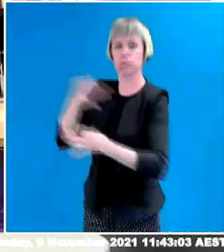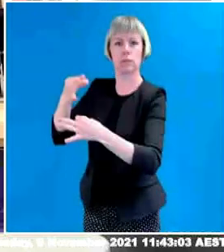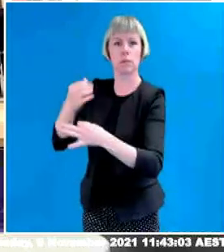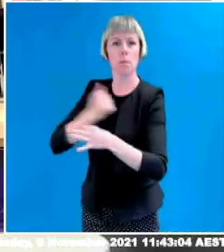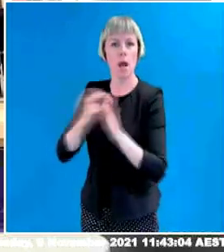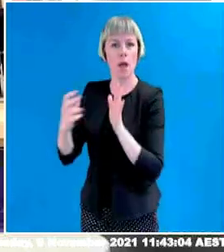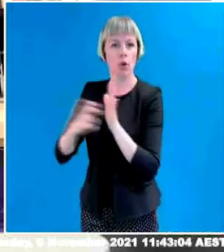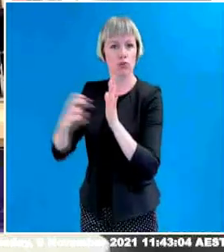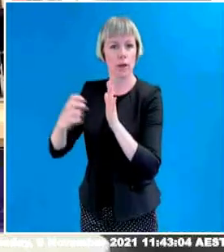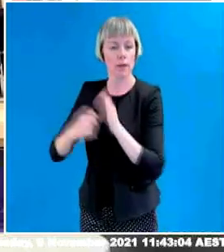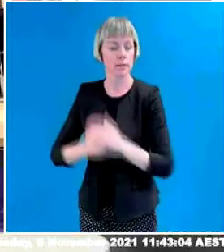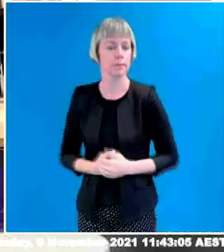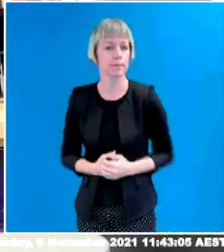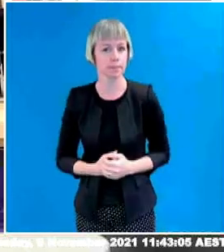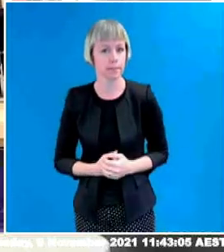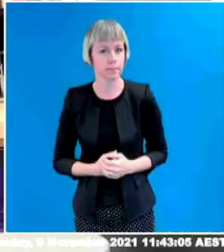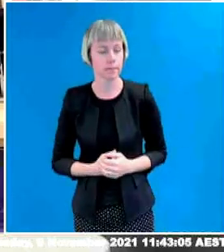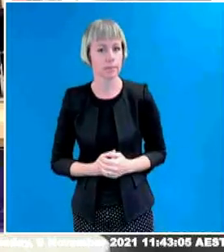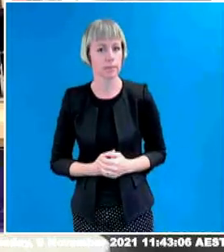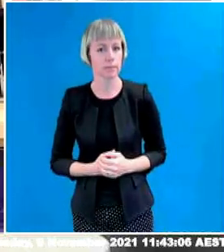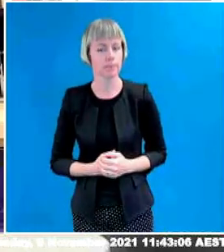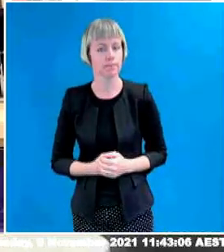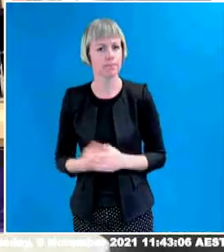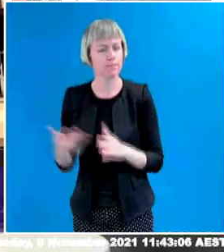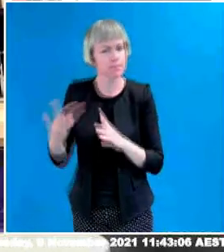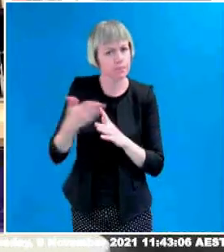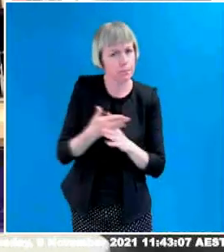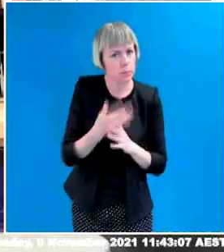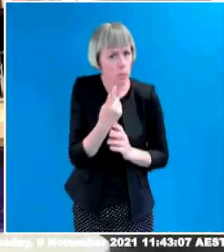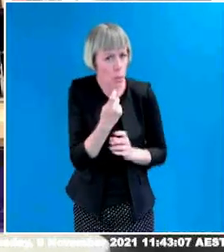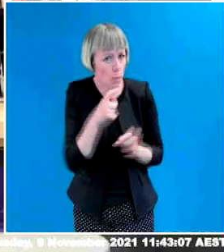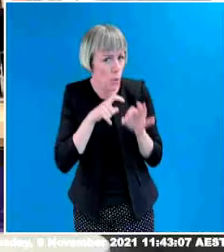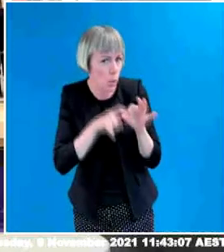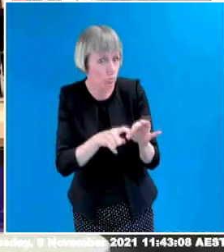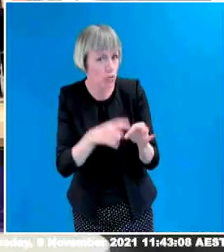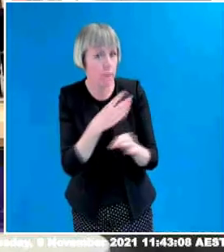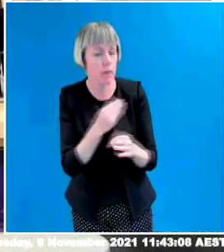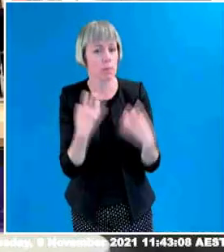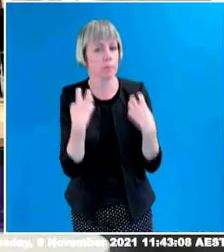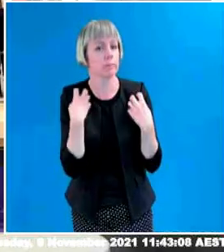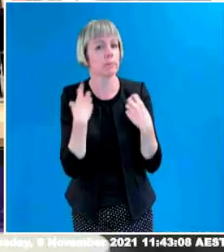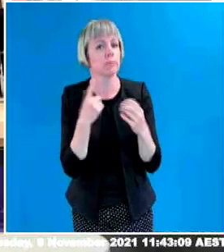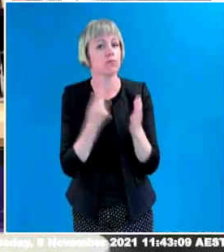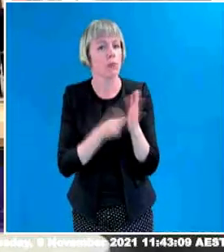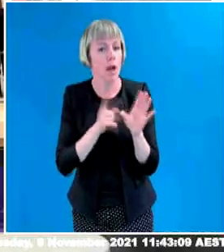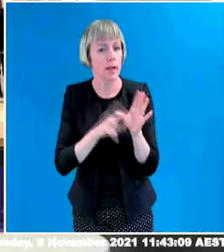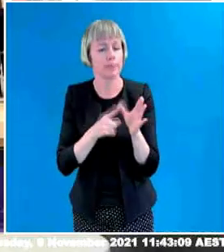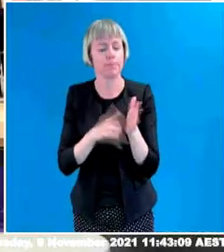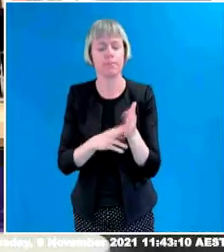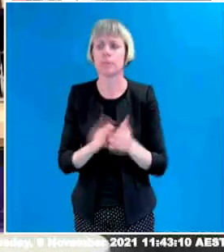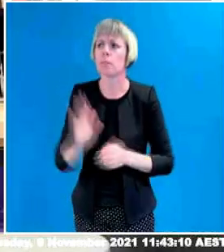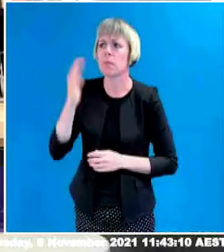Chair, could I ask another question. Earlier I asked you what could we do to encourage a greater priority of human